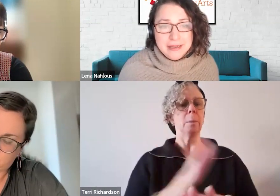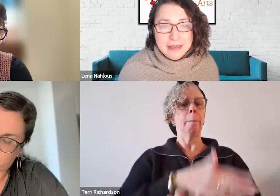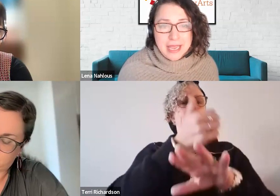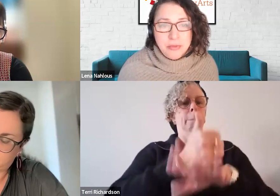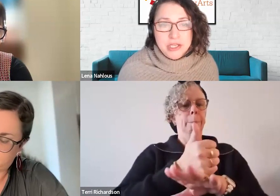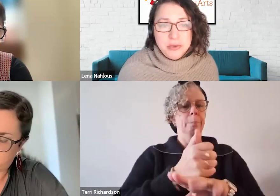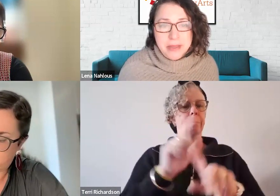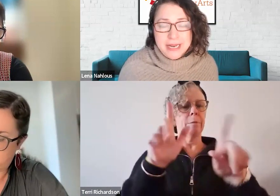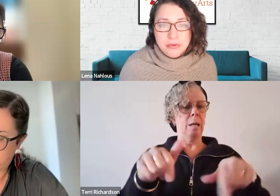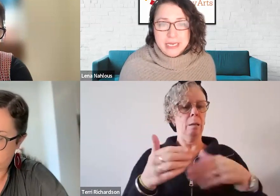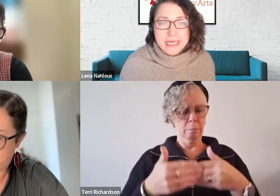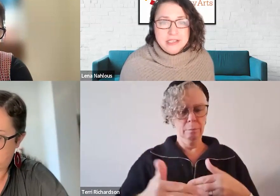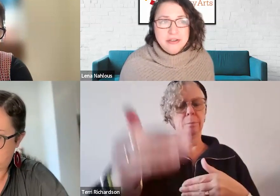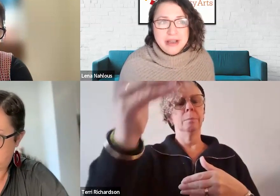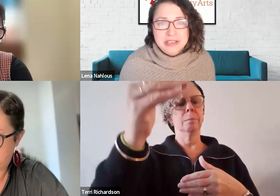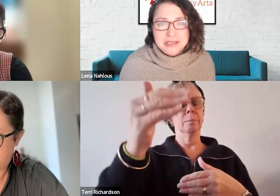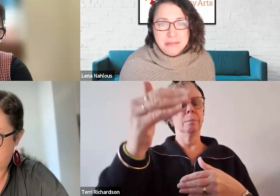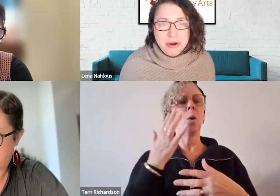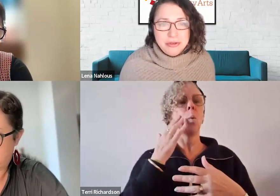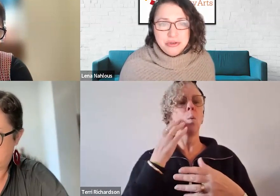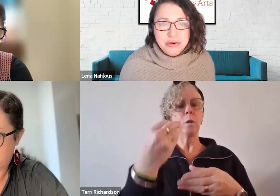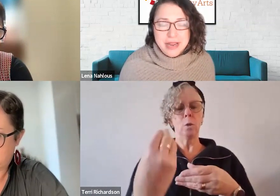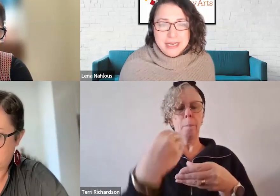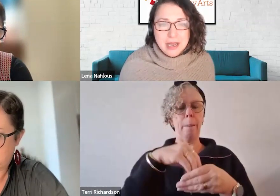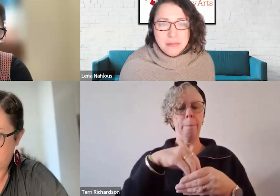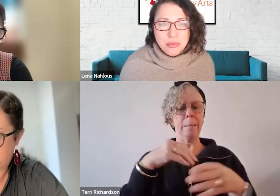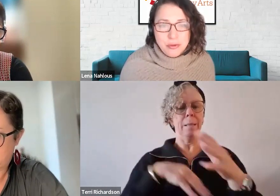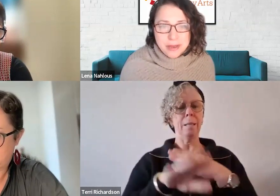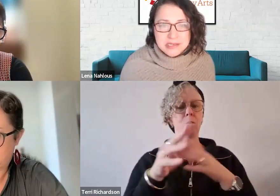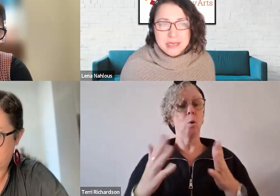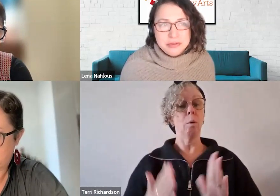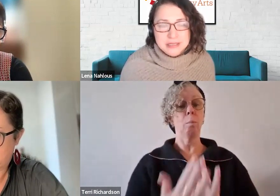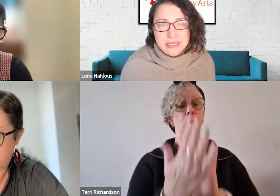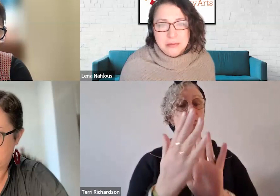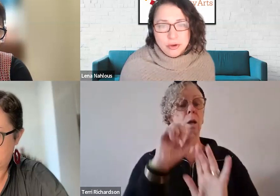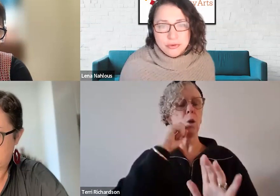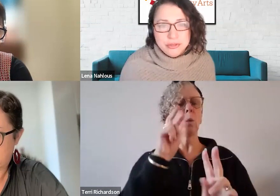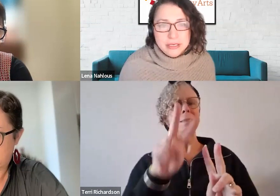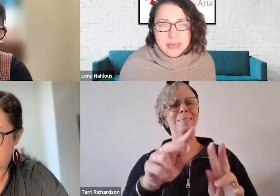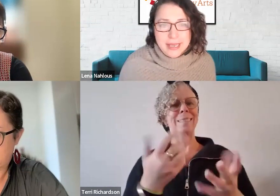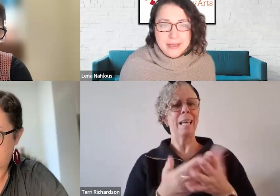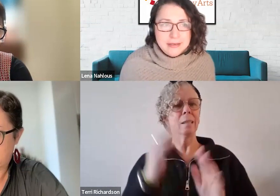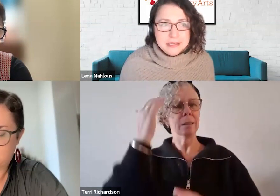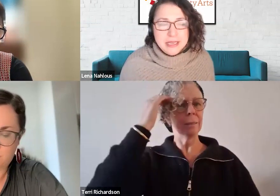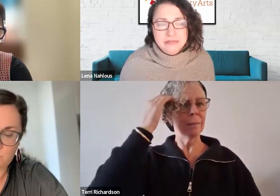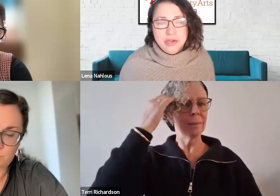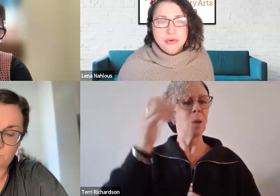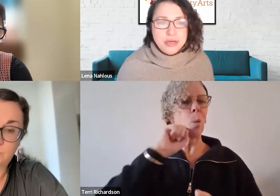And when you embed equity into your governance approach, you're creating a more robust and resilient model and it's like giving your organization